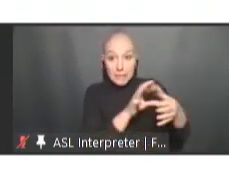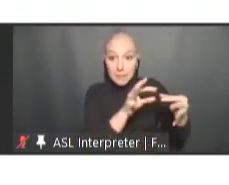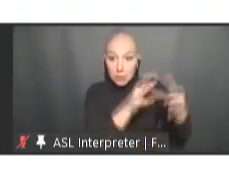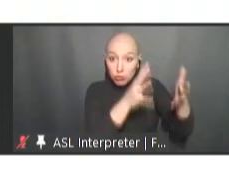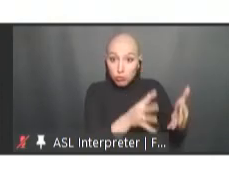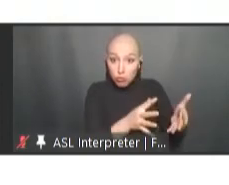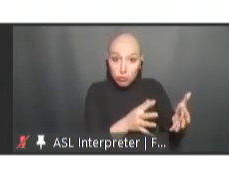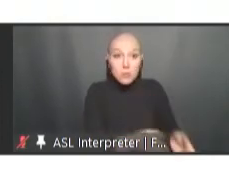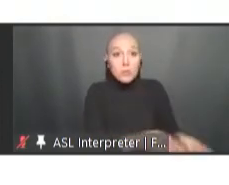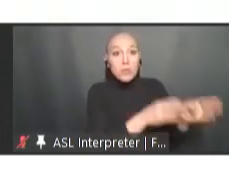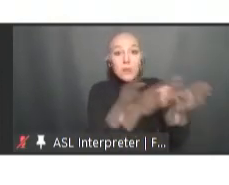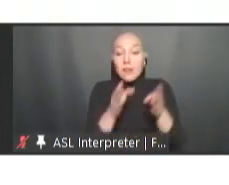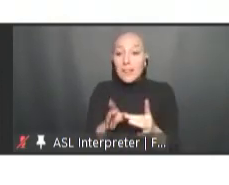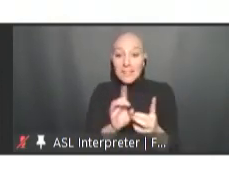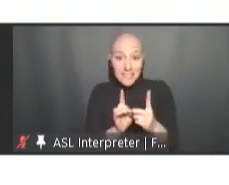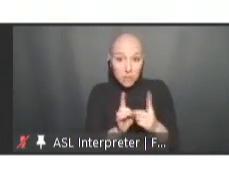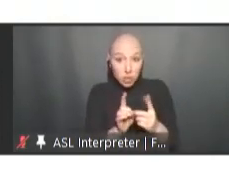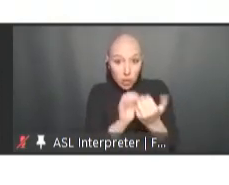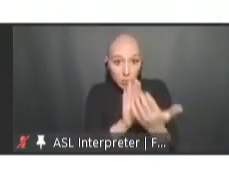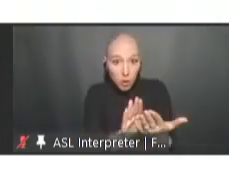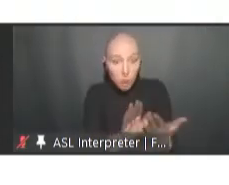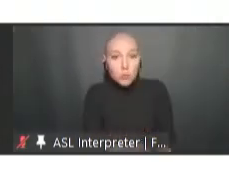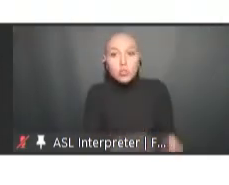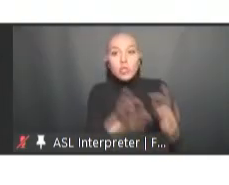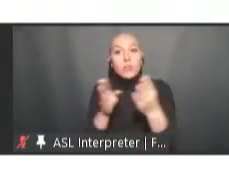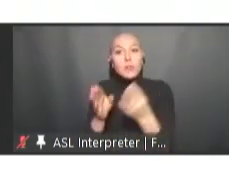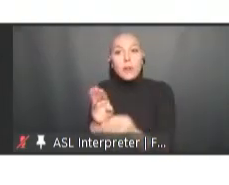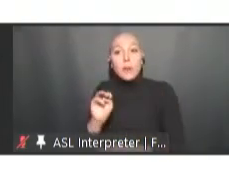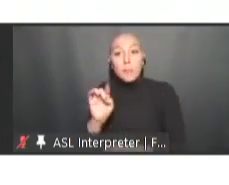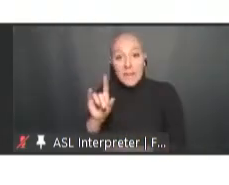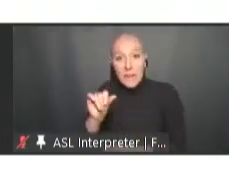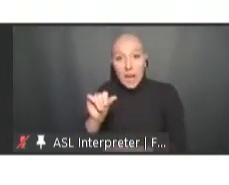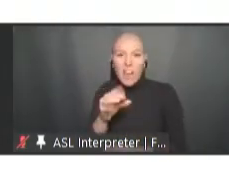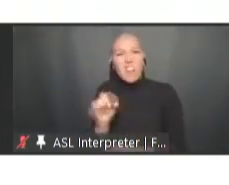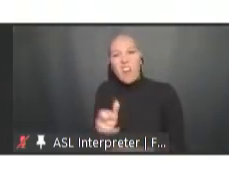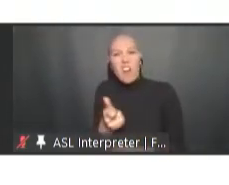mainstream media and other media channels, and then the, you know, the personal touch